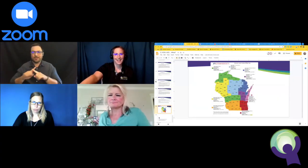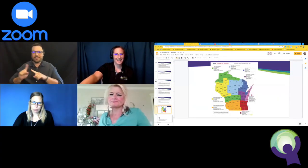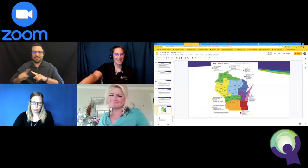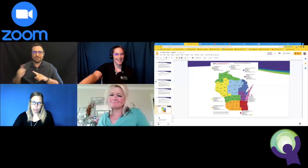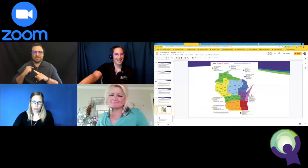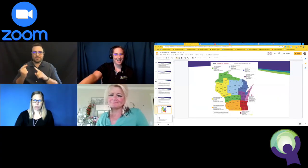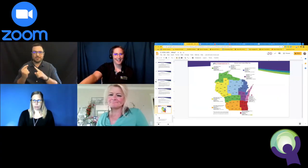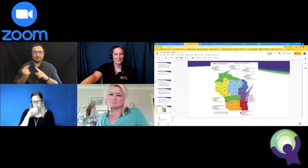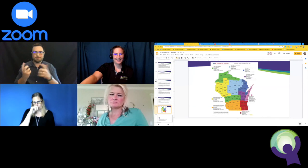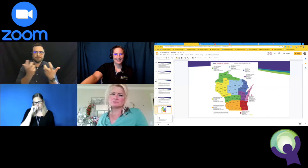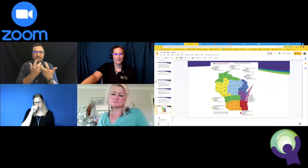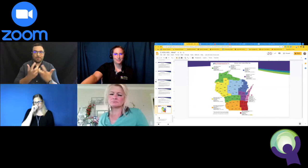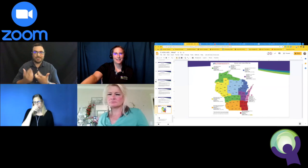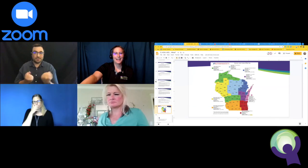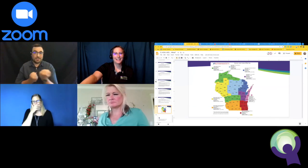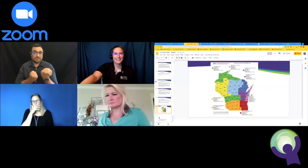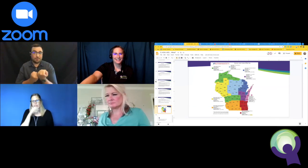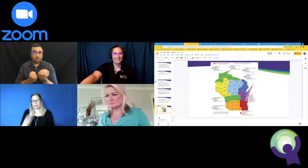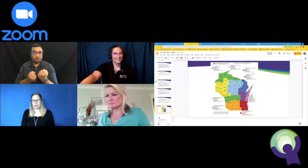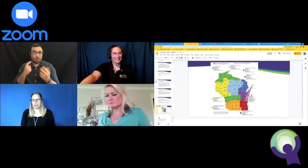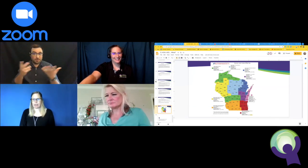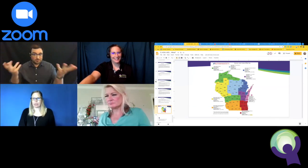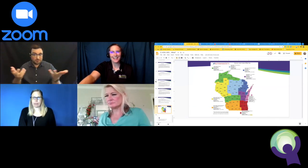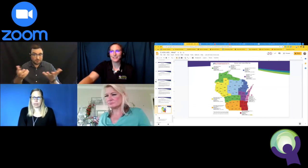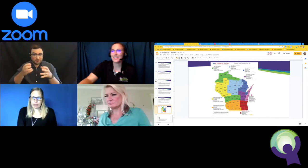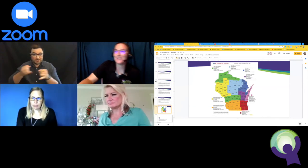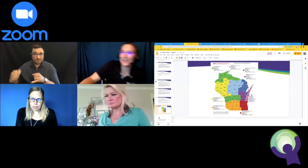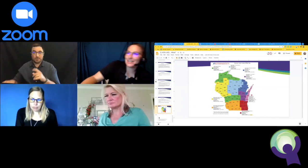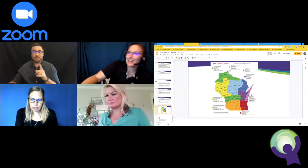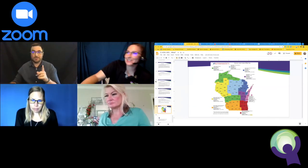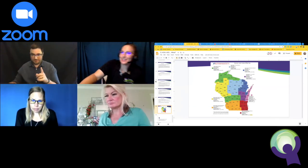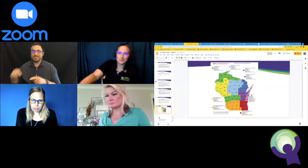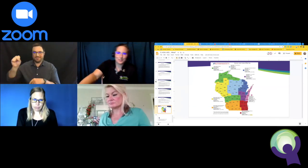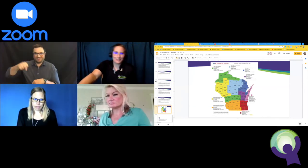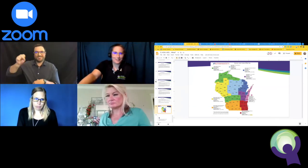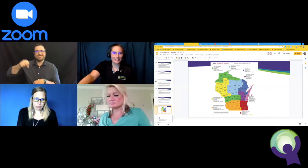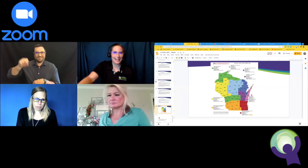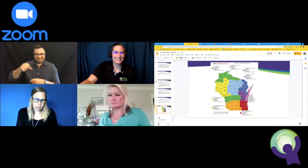support individuals. Mary: Yeah thank you Heidi. Actually this was our very last slide